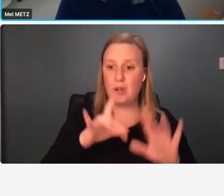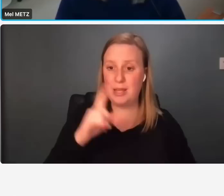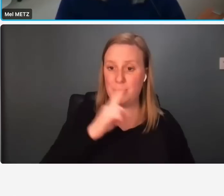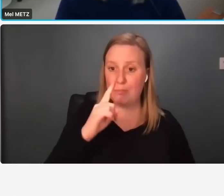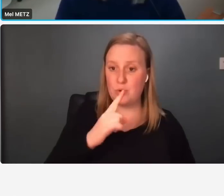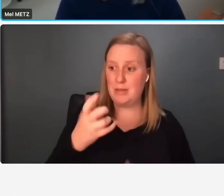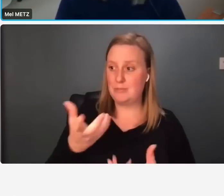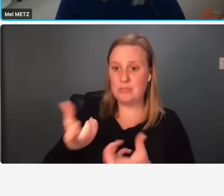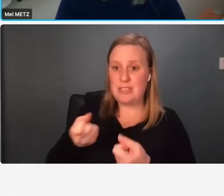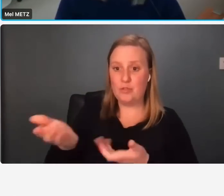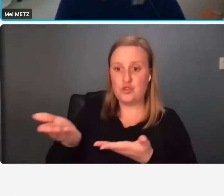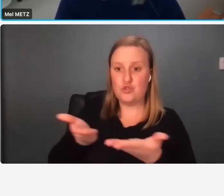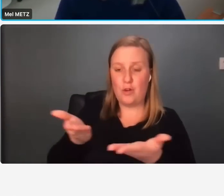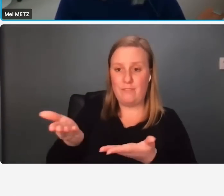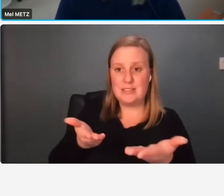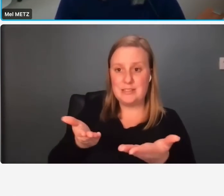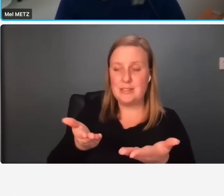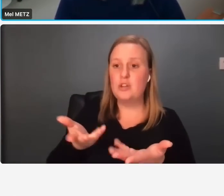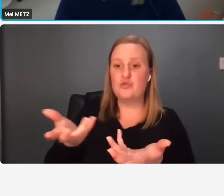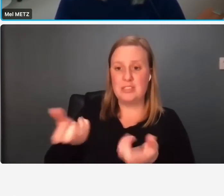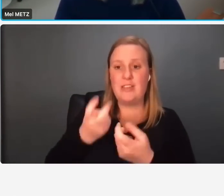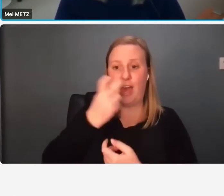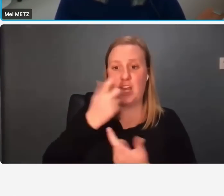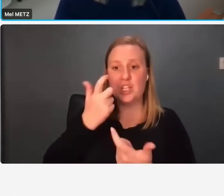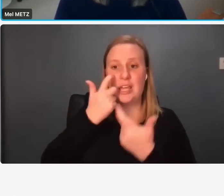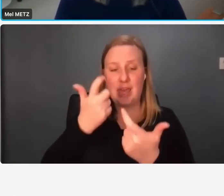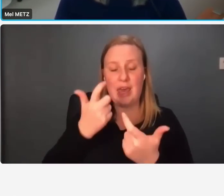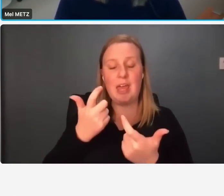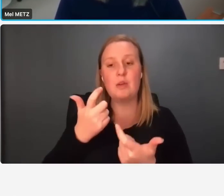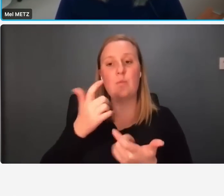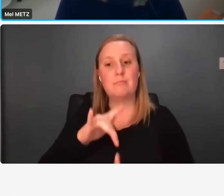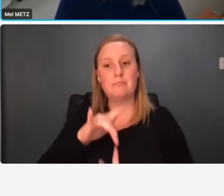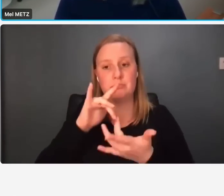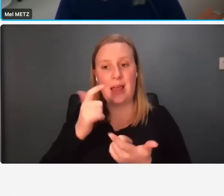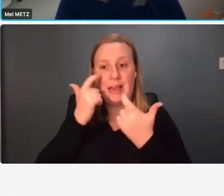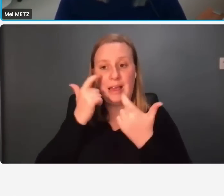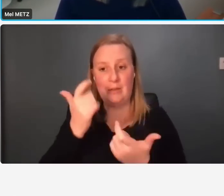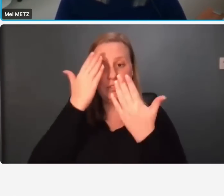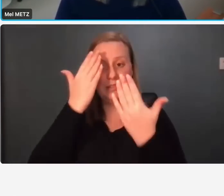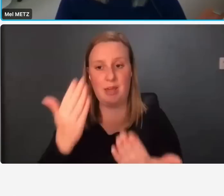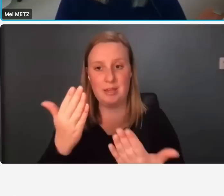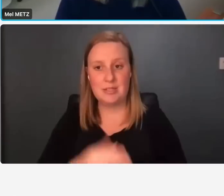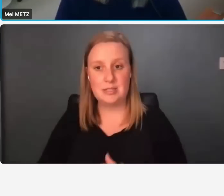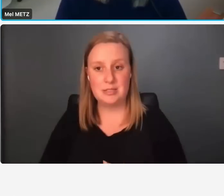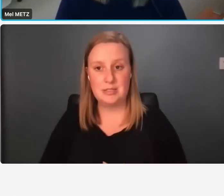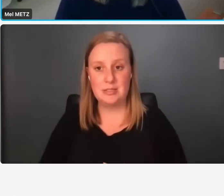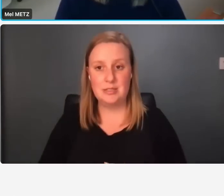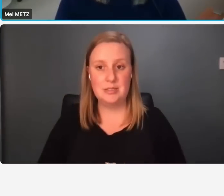their needs and delivers dignity, care and respect. A new model for support at home and new way of